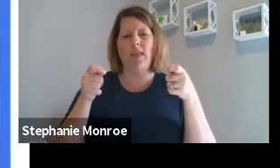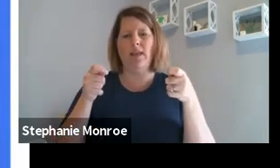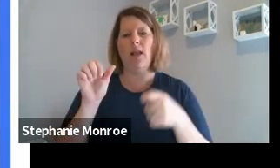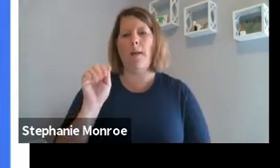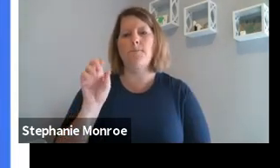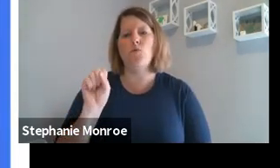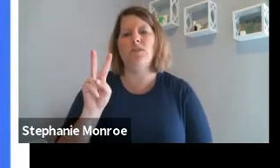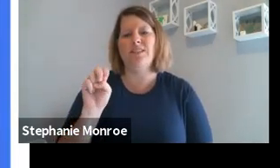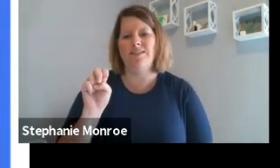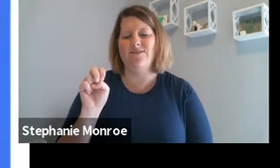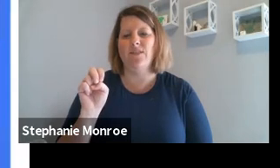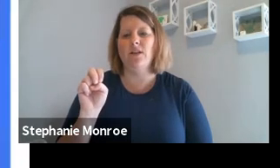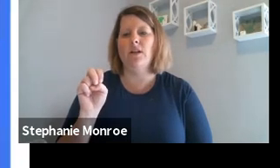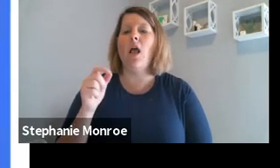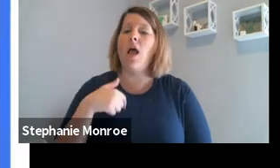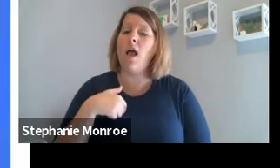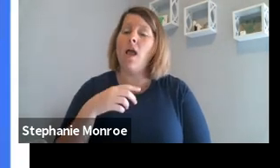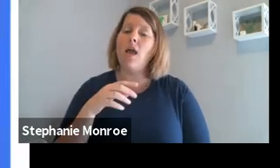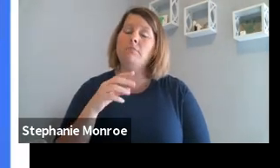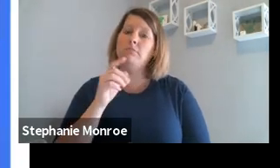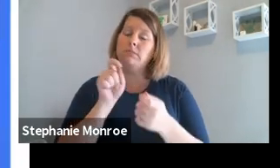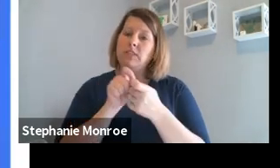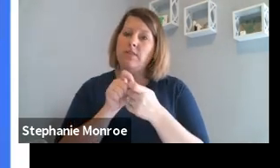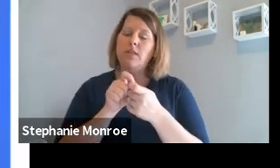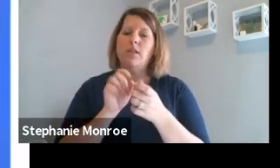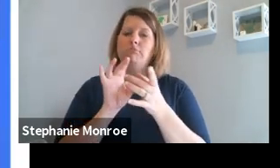I'm referring particularly to, for example,